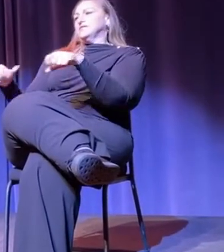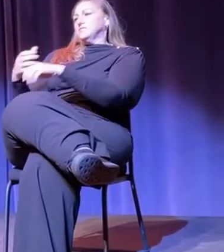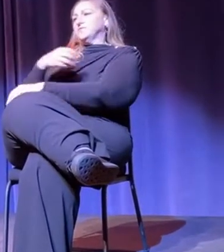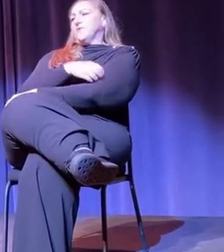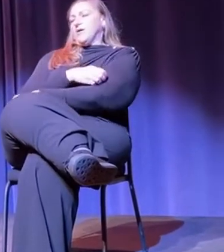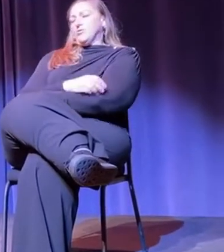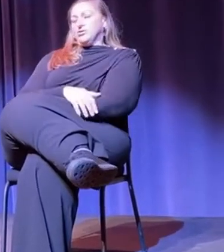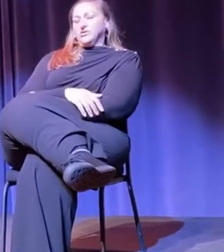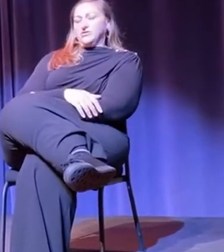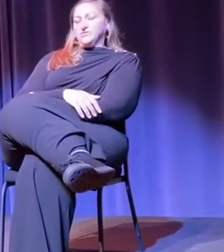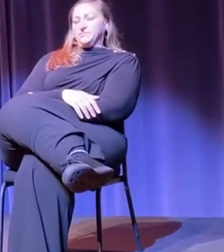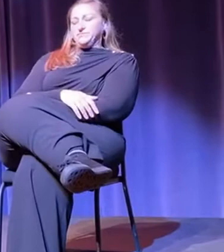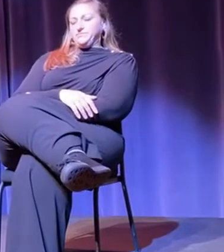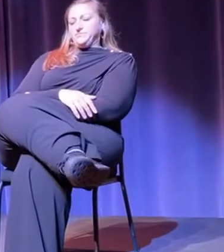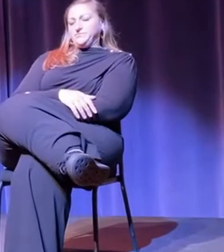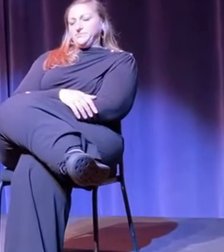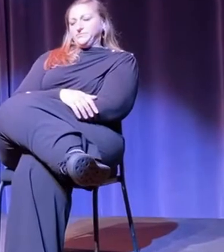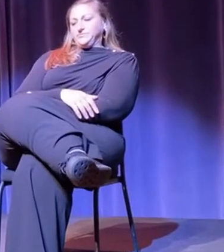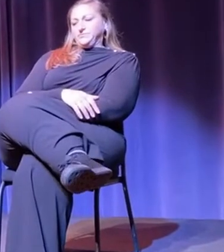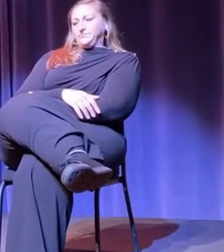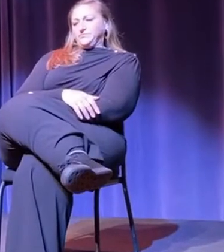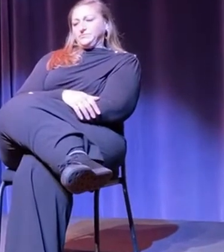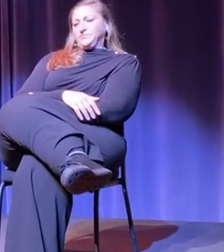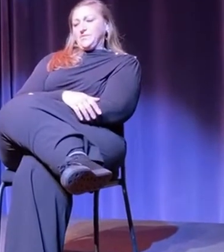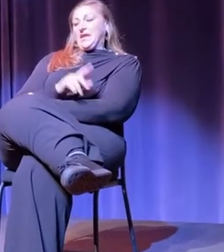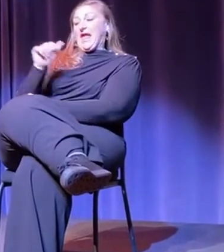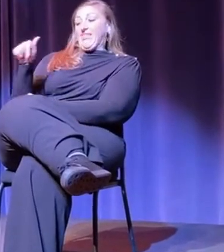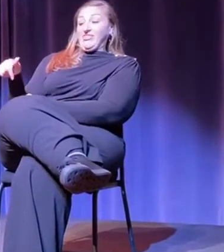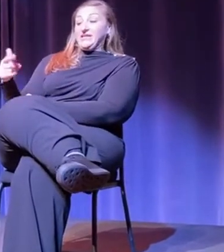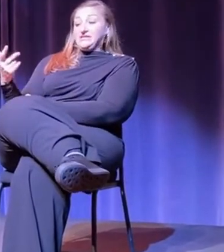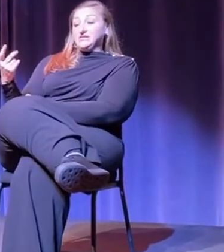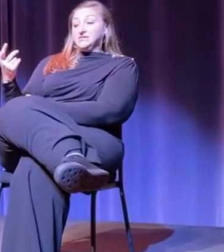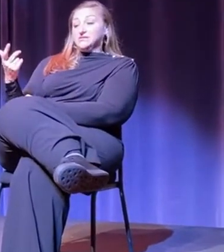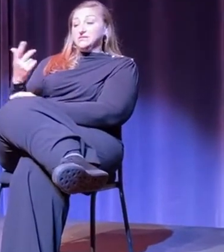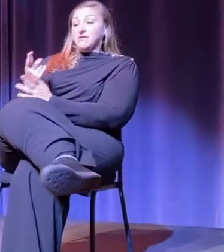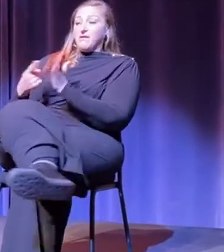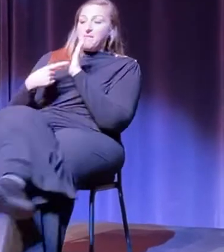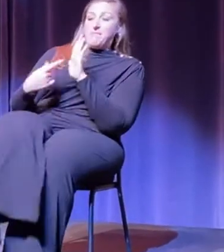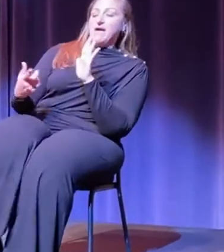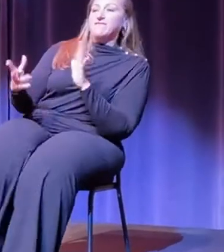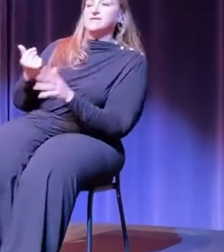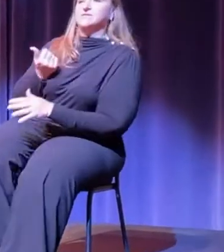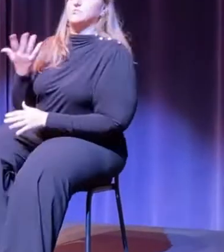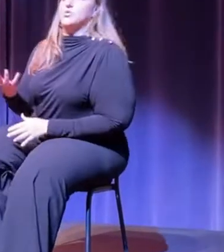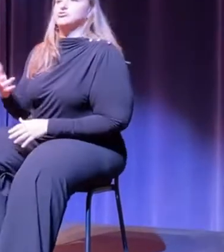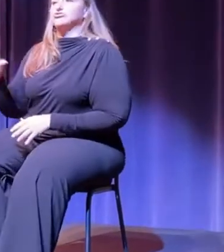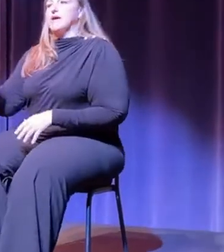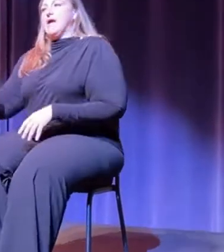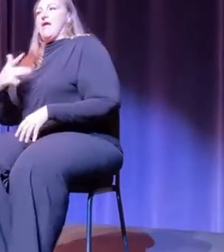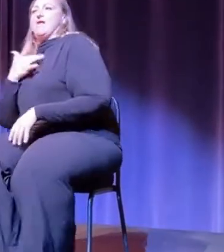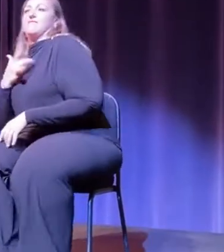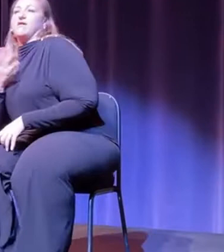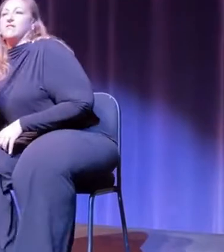and this comes in the manifest, you know, this manifest in the poetry as like, I would think of it as teeth.